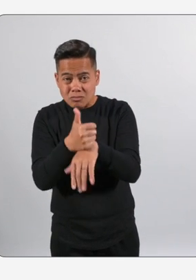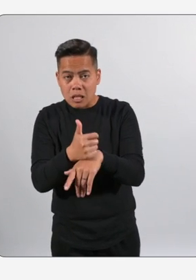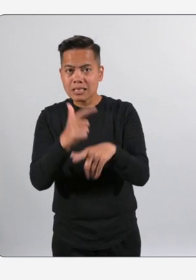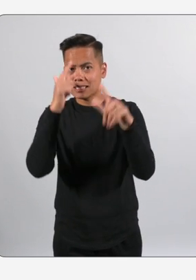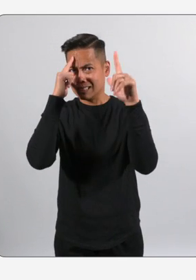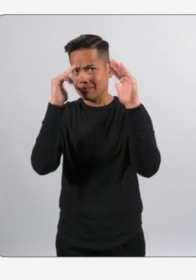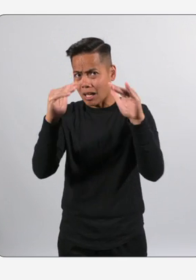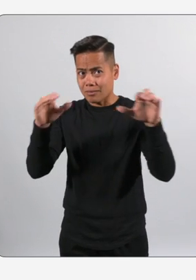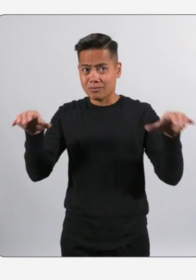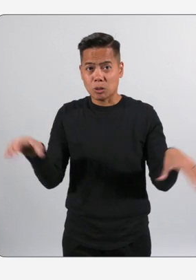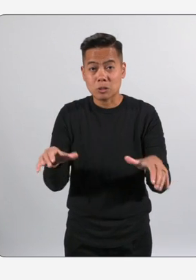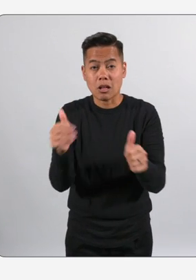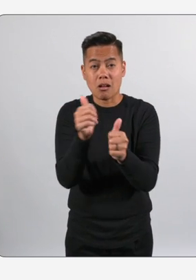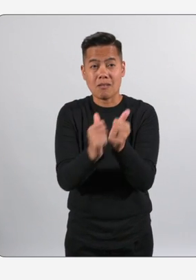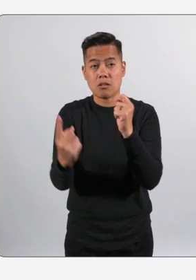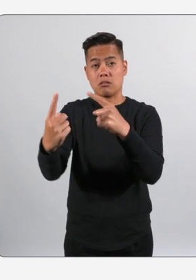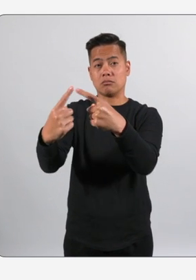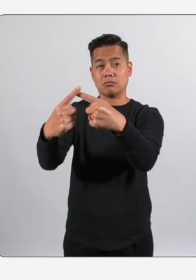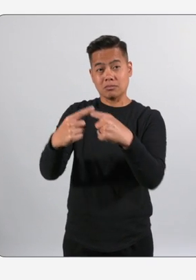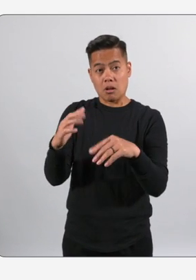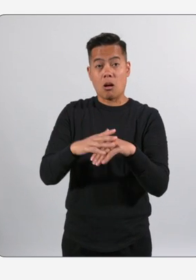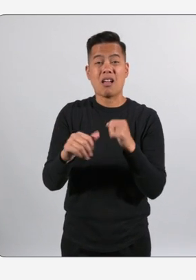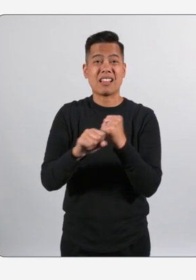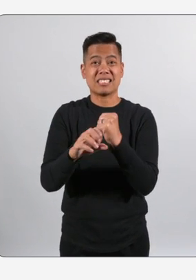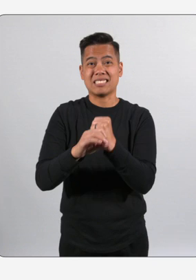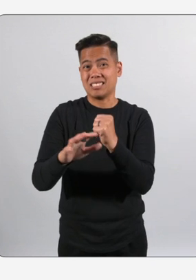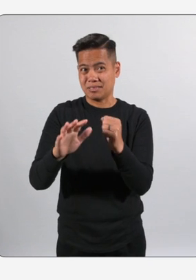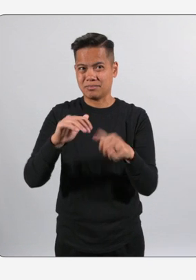and everyone who depends on the ads based internet needs.